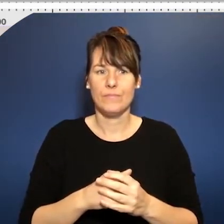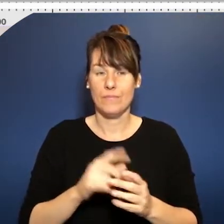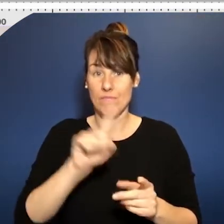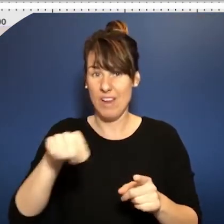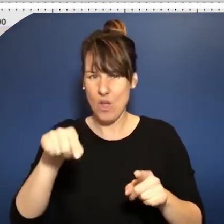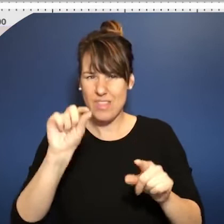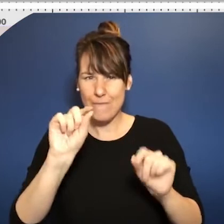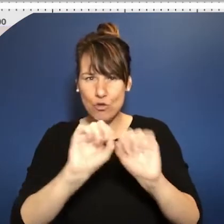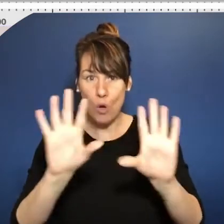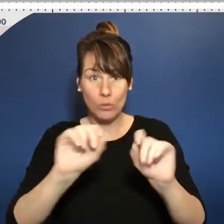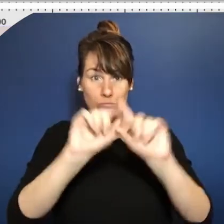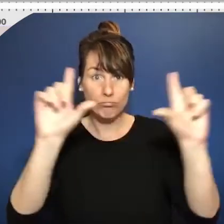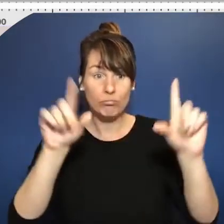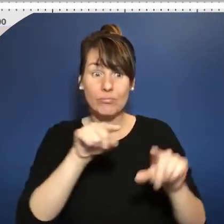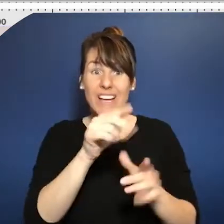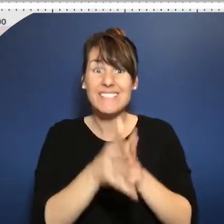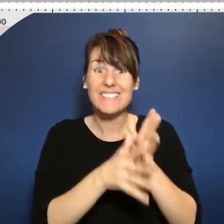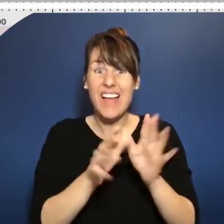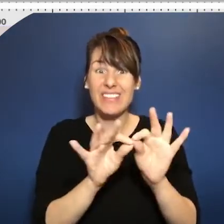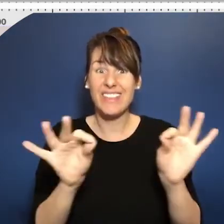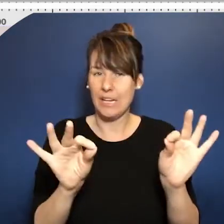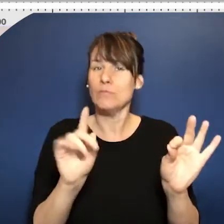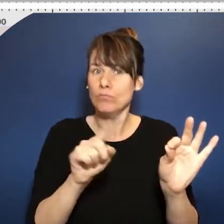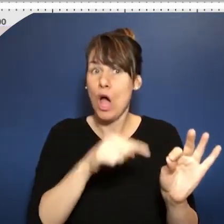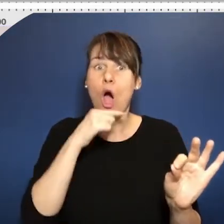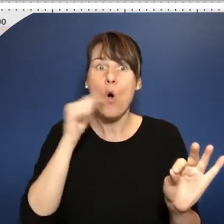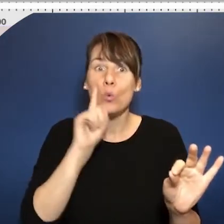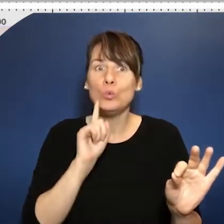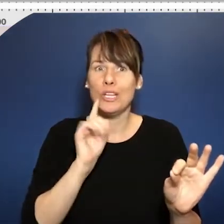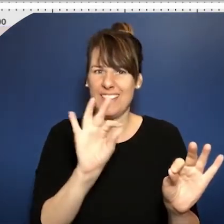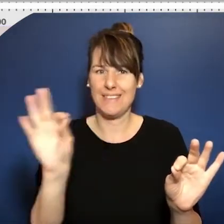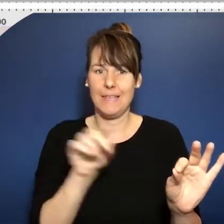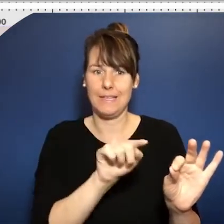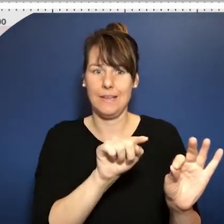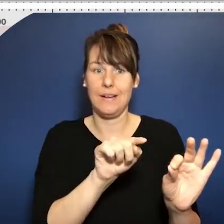OK, so in this case, we can think that sign tier is like the parent tier